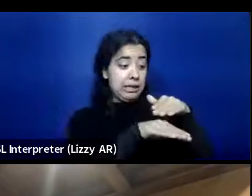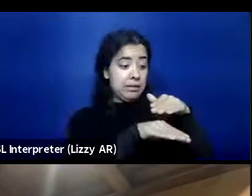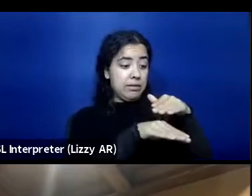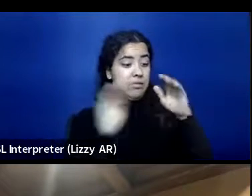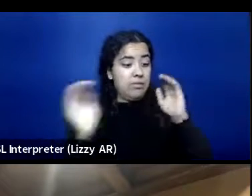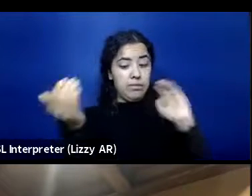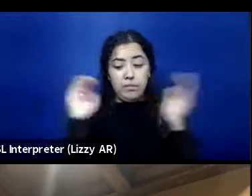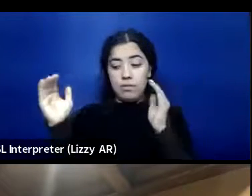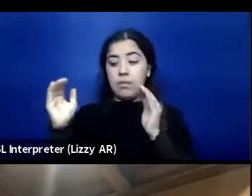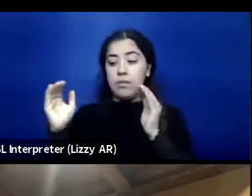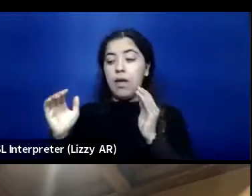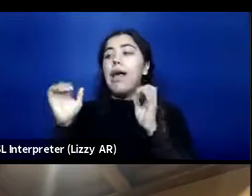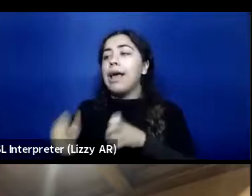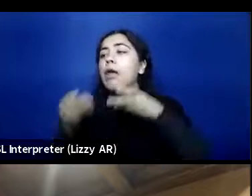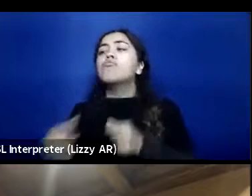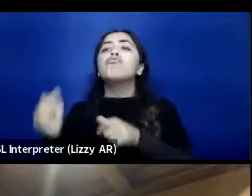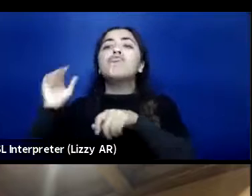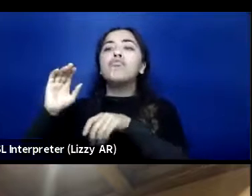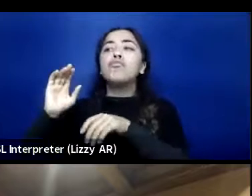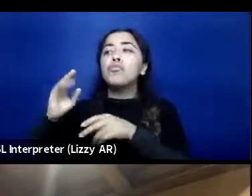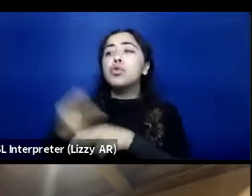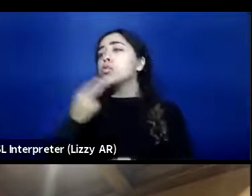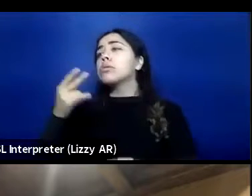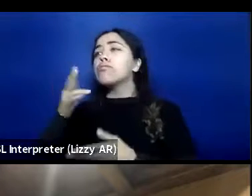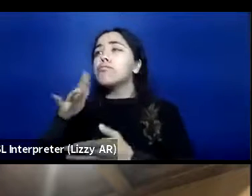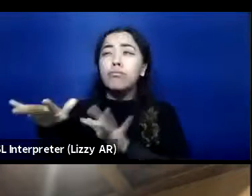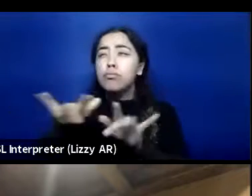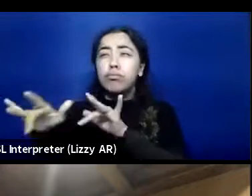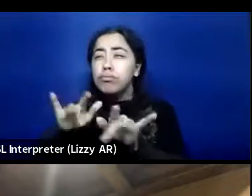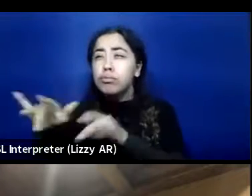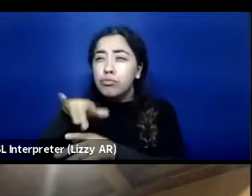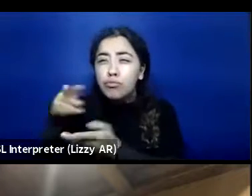And here we can invoke a much larger cohort of people